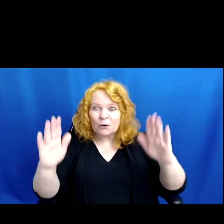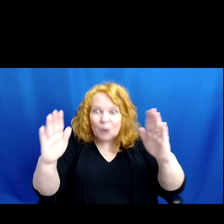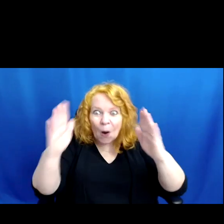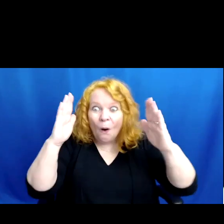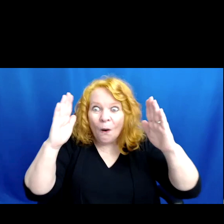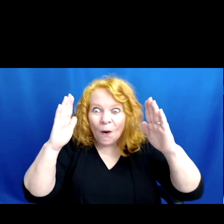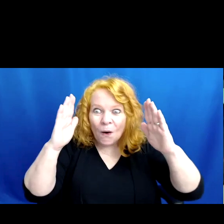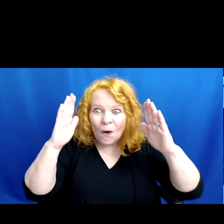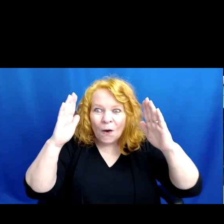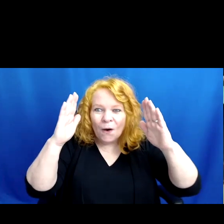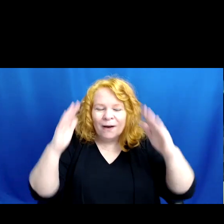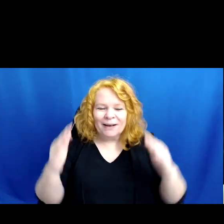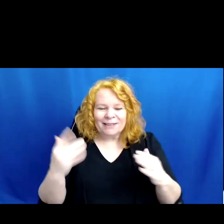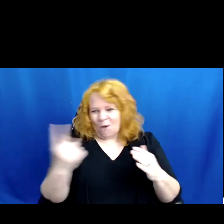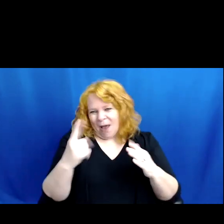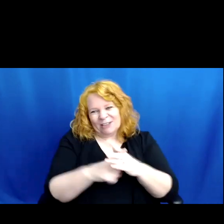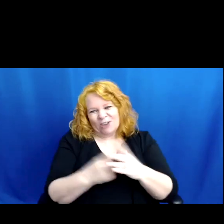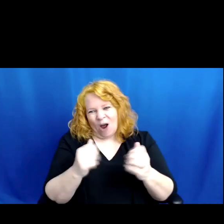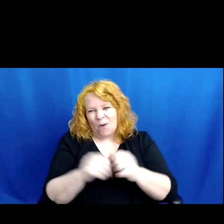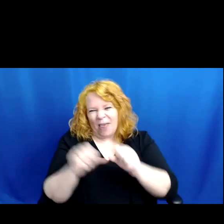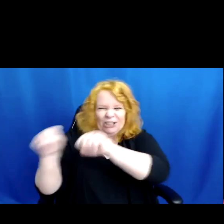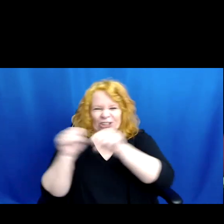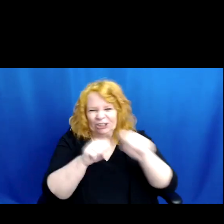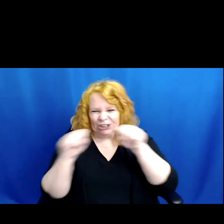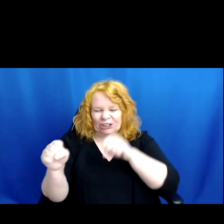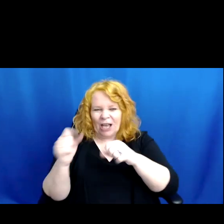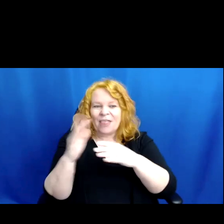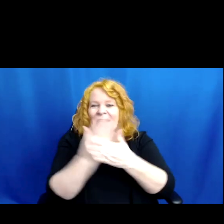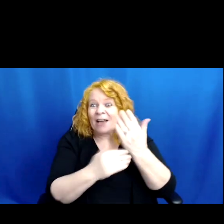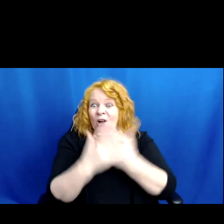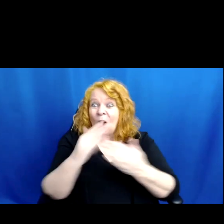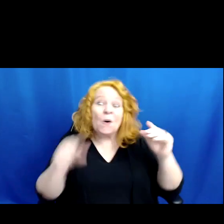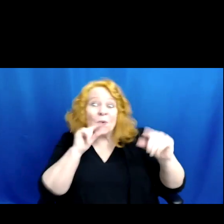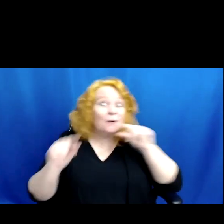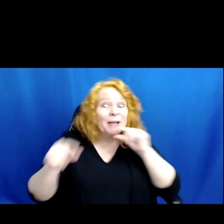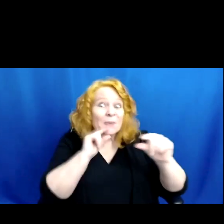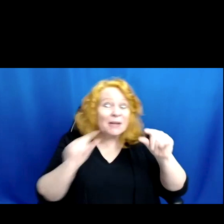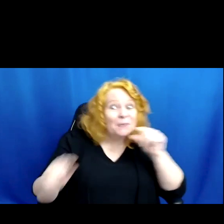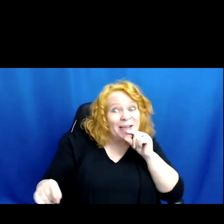I usually start with a big pom pom shout out. Then I go, Gwyn, Gwyn, Gwyn, Gwyn Gwynnie, Gwyn, Gwyn.